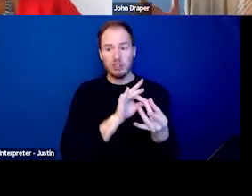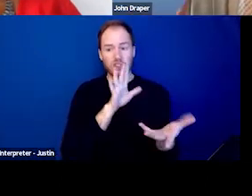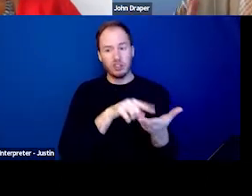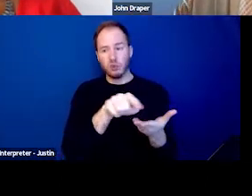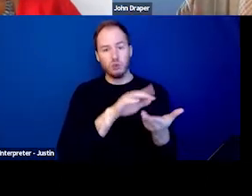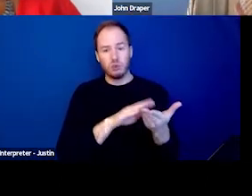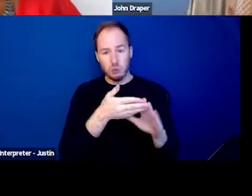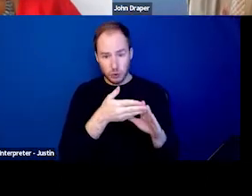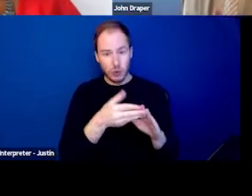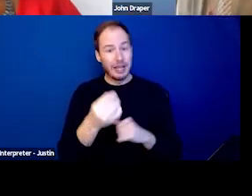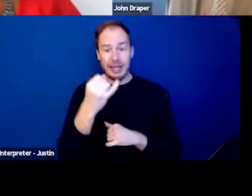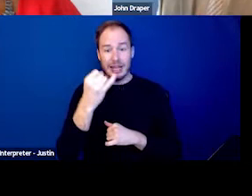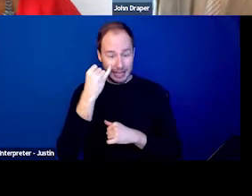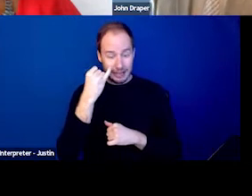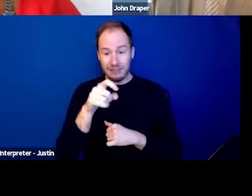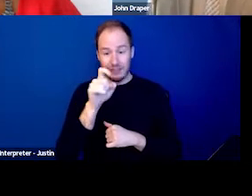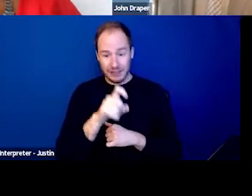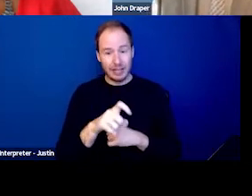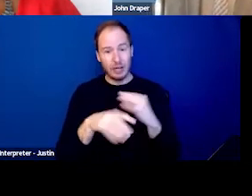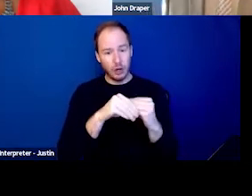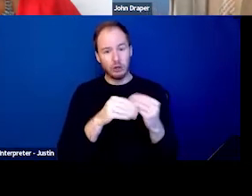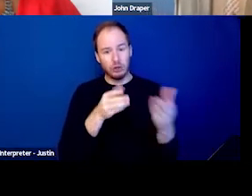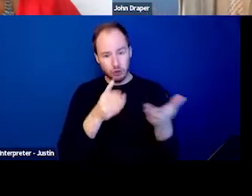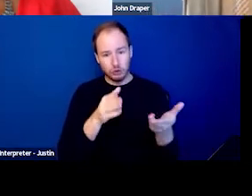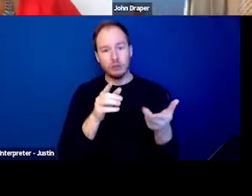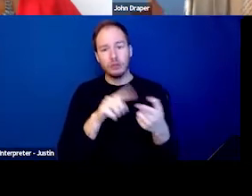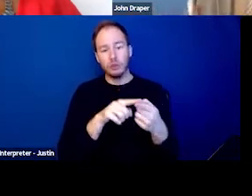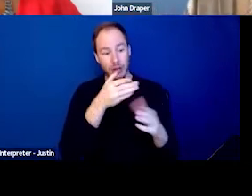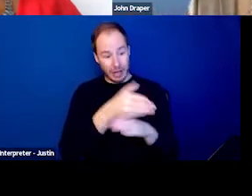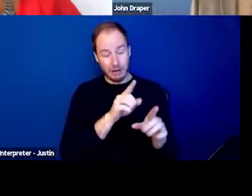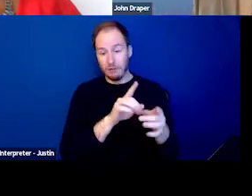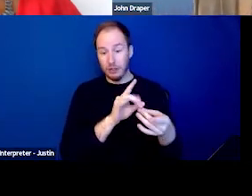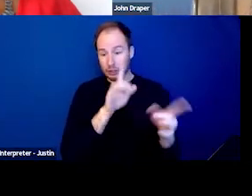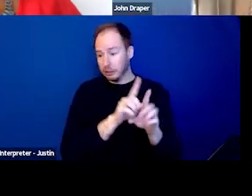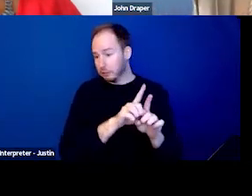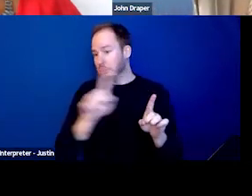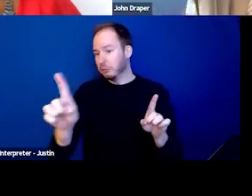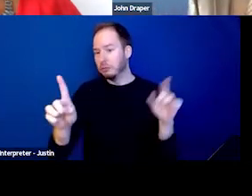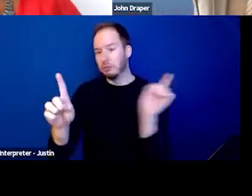And if they have wraparound services in the community to support them once they're discharged most of the time, they can stay in the community.